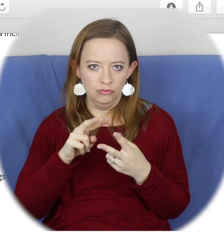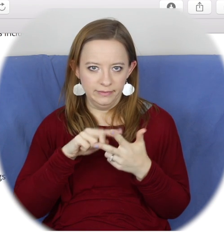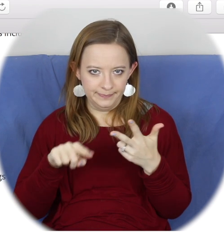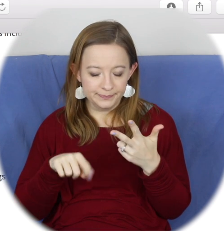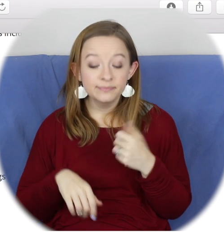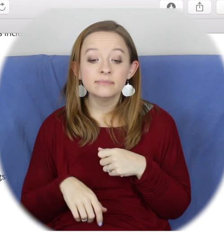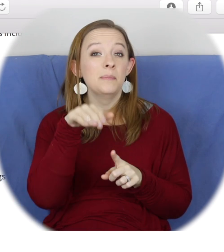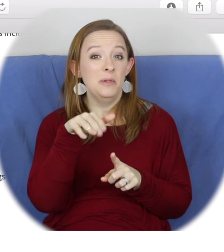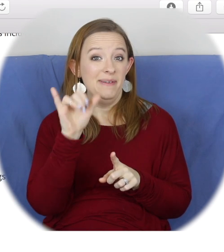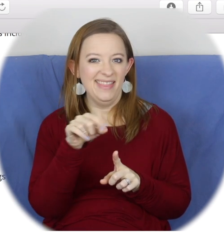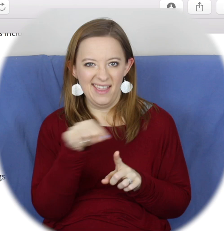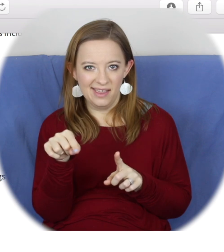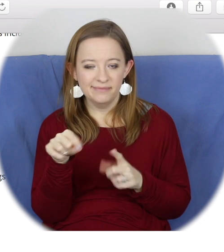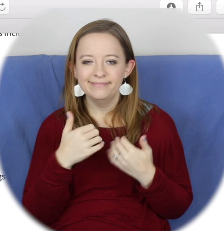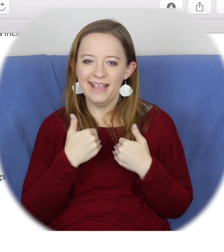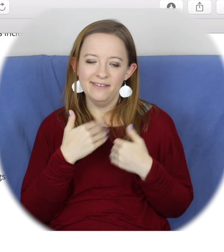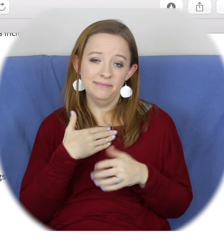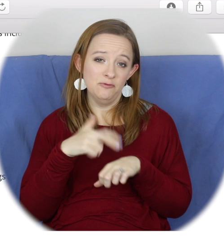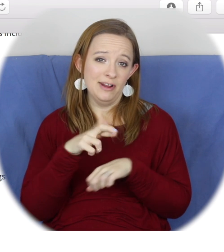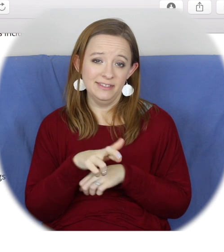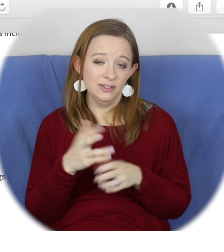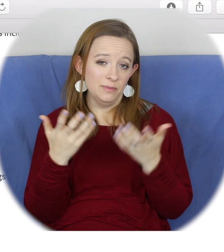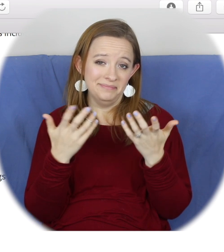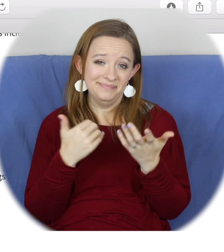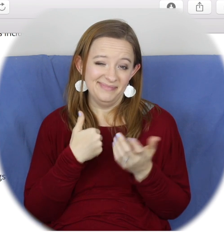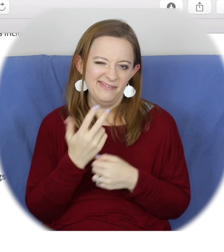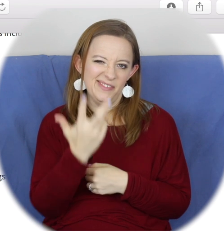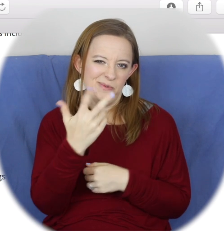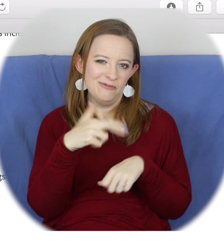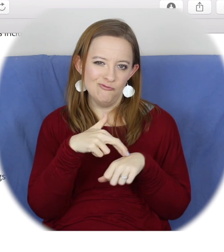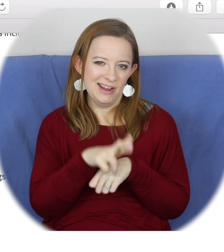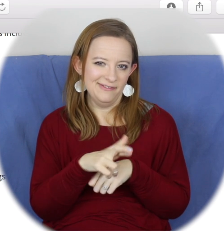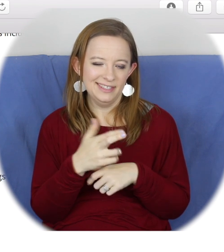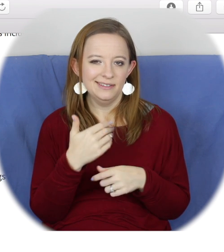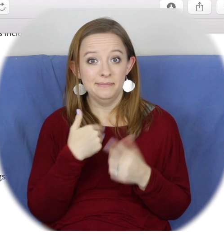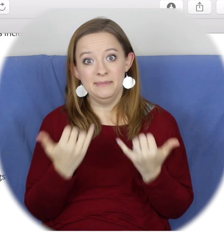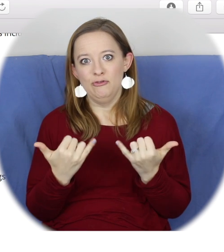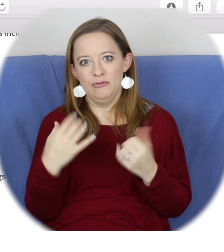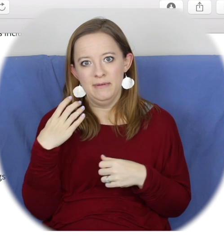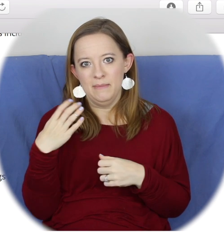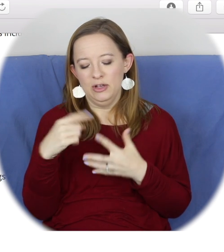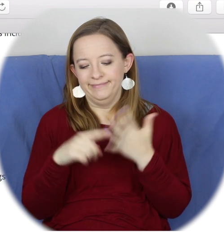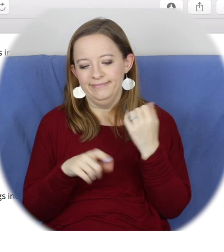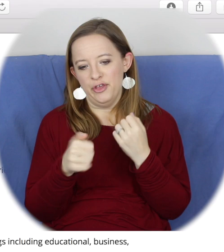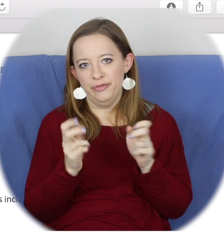Then just below that I have my references. I just have three references on there, my current boss and then some other people.